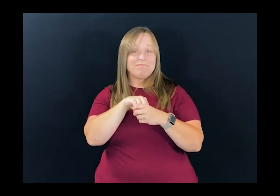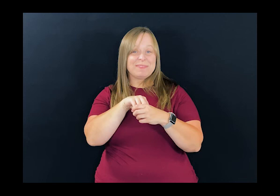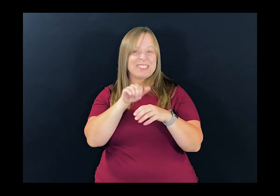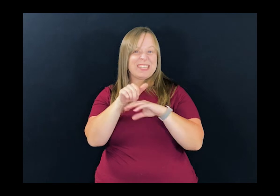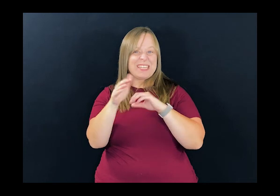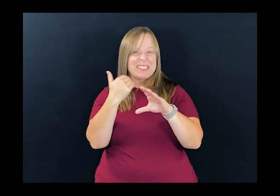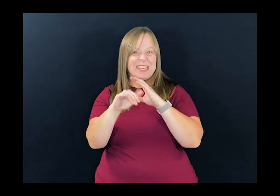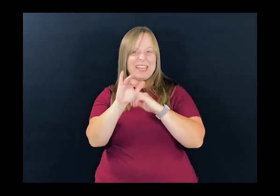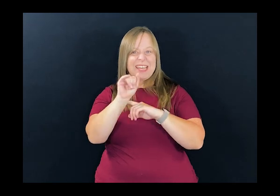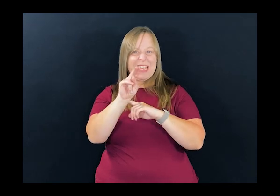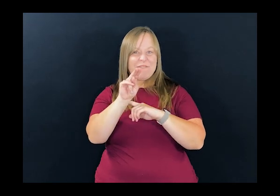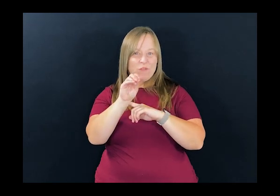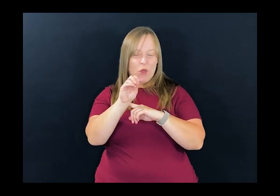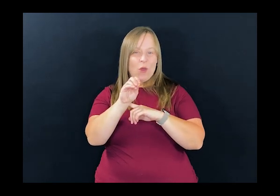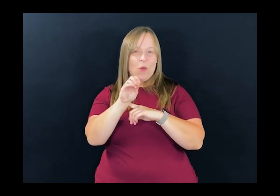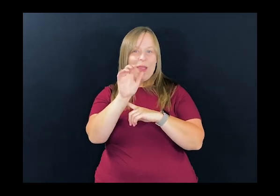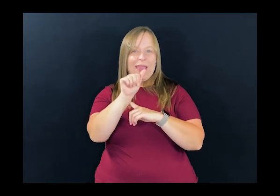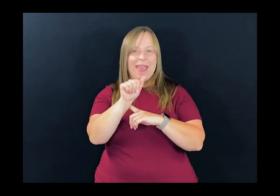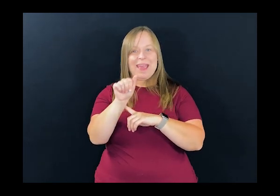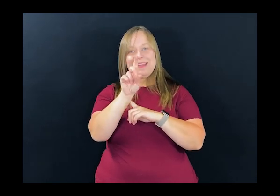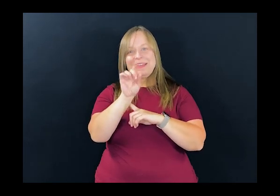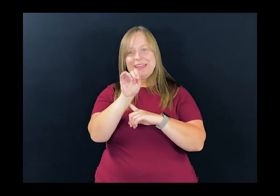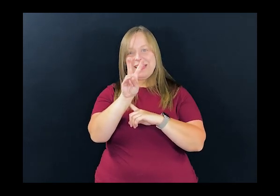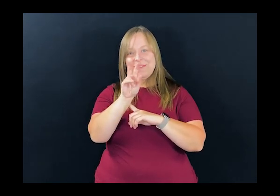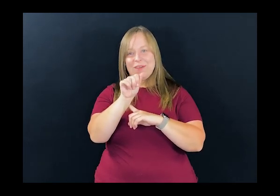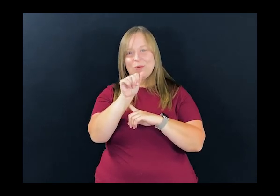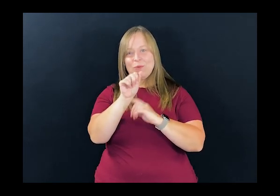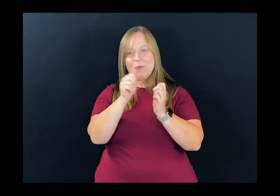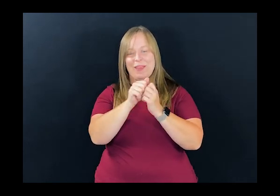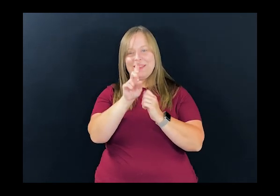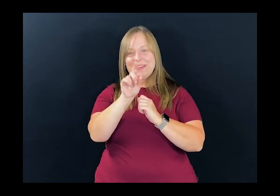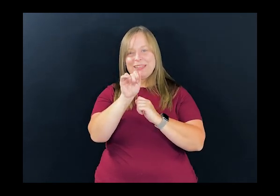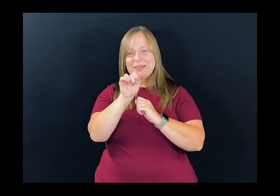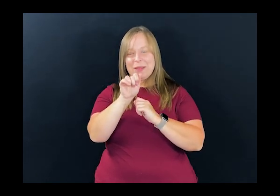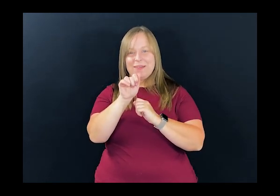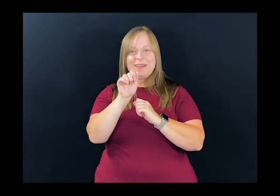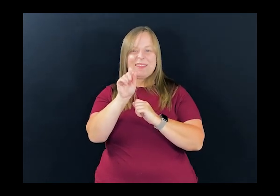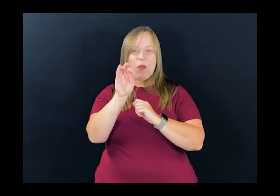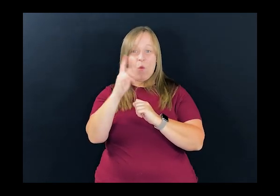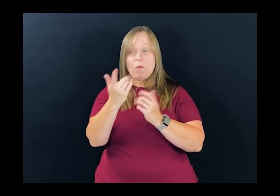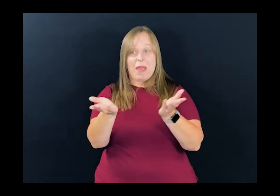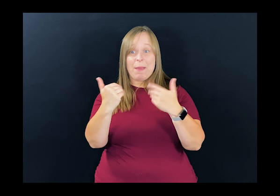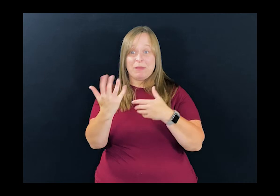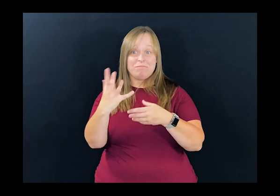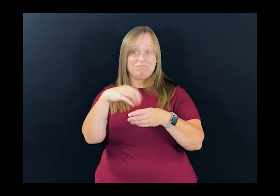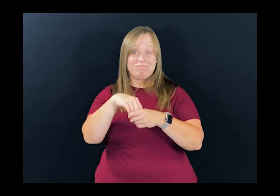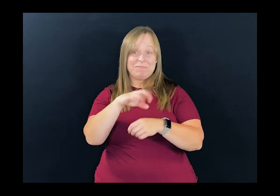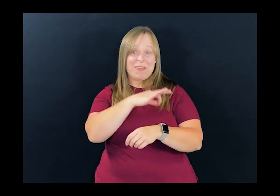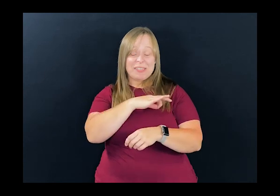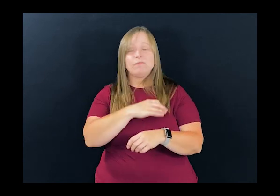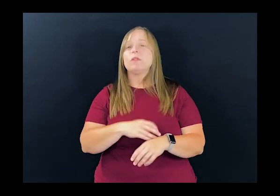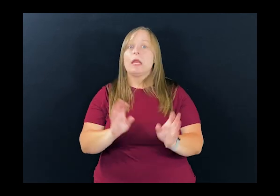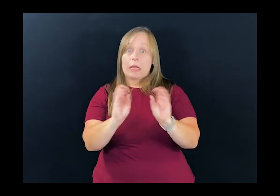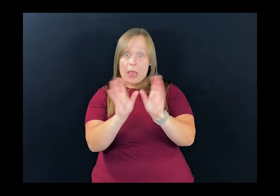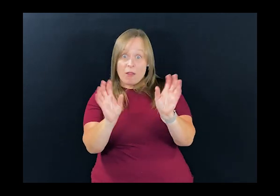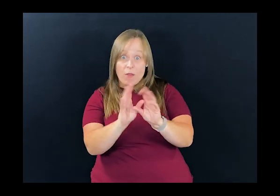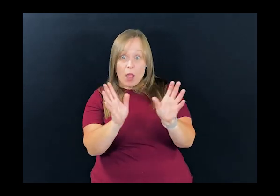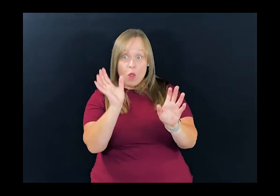us an email at info@divaswithdisabilities.org And we'll be happy to bring you on as a volunteer. [Katrin] And just to clarify, you're looking